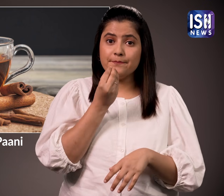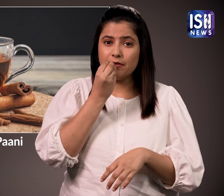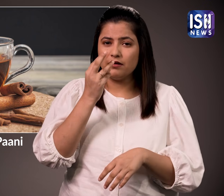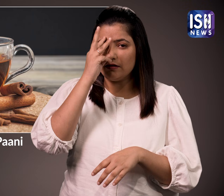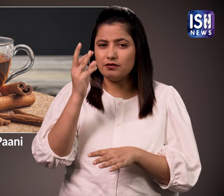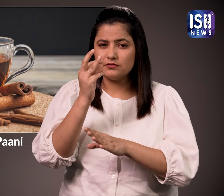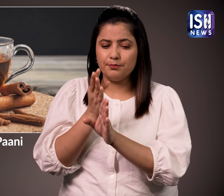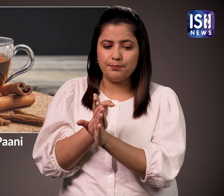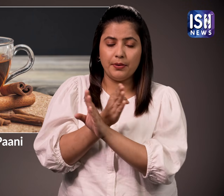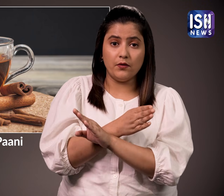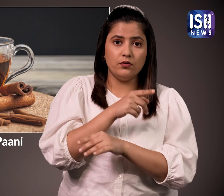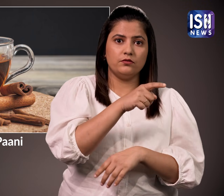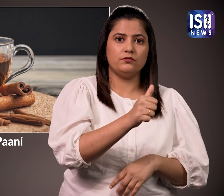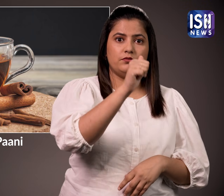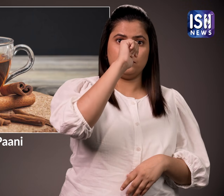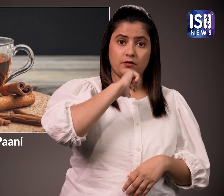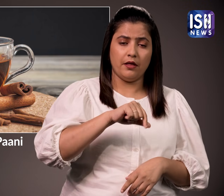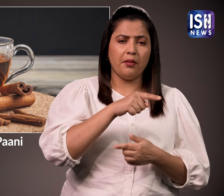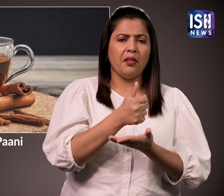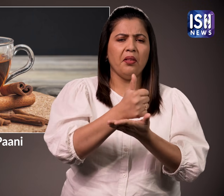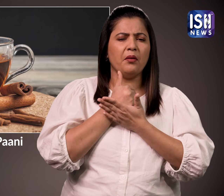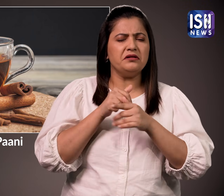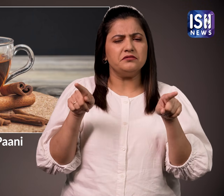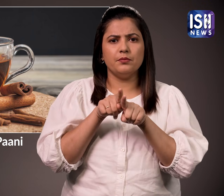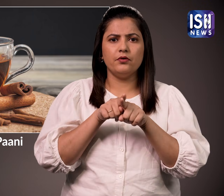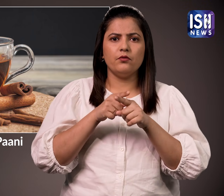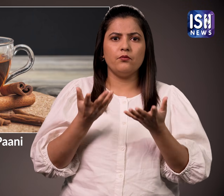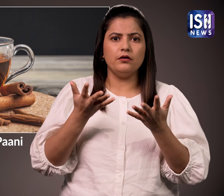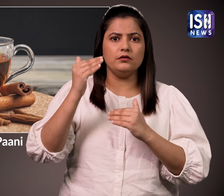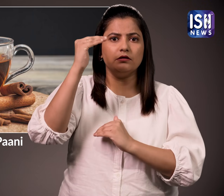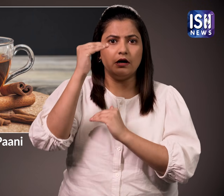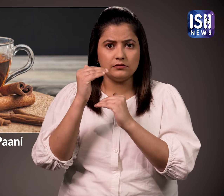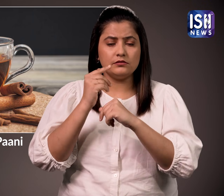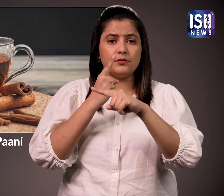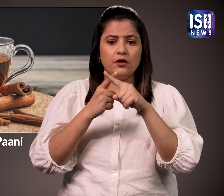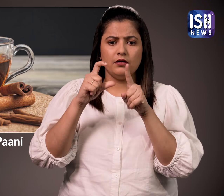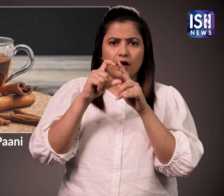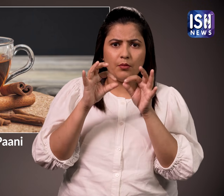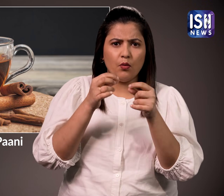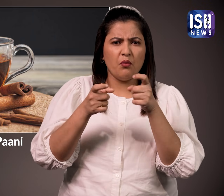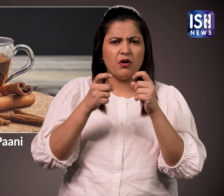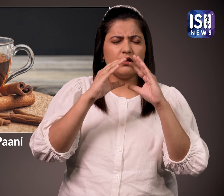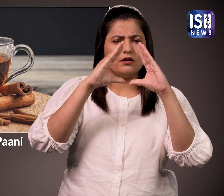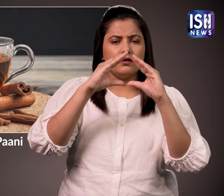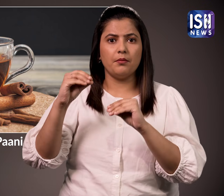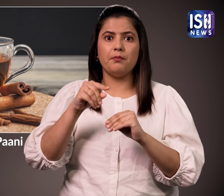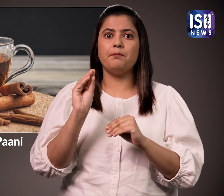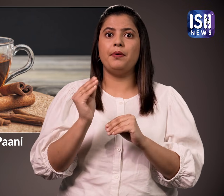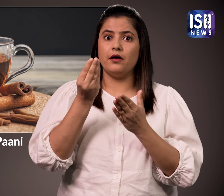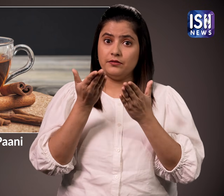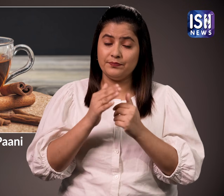Have it 30 minutes before eating for weight loss and to control diabetes.